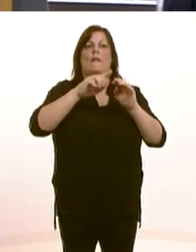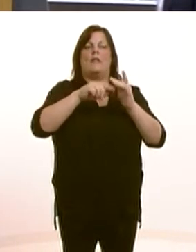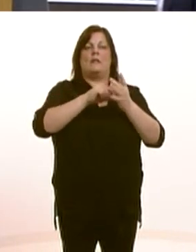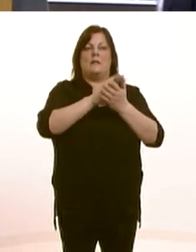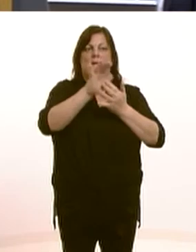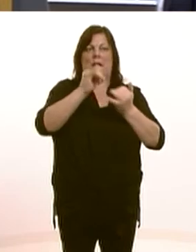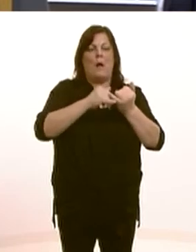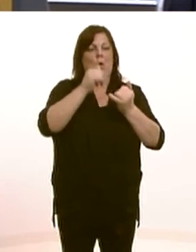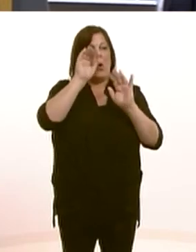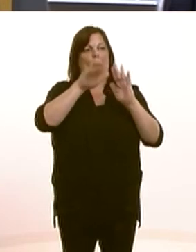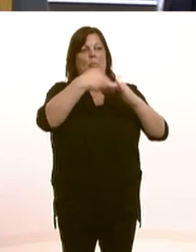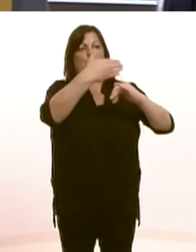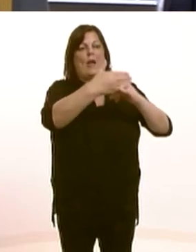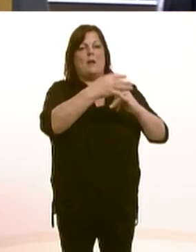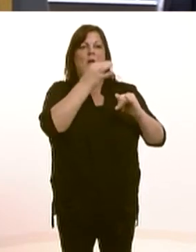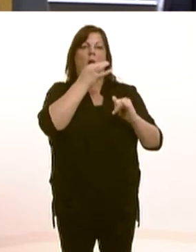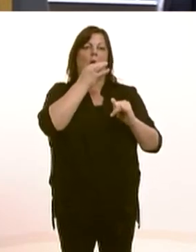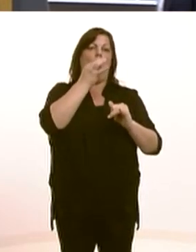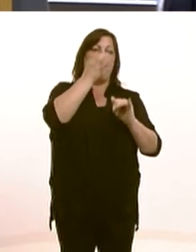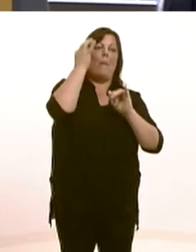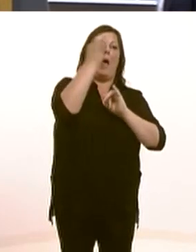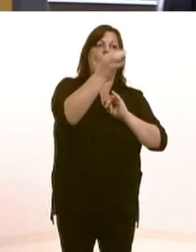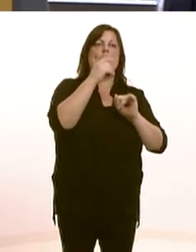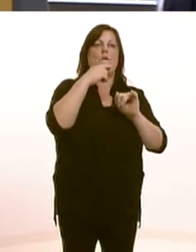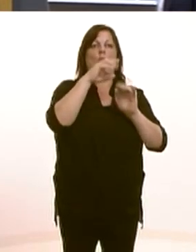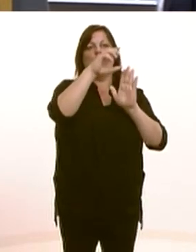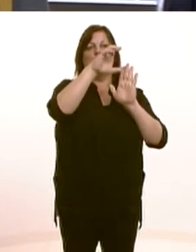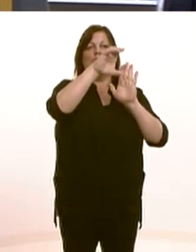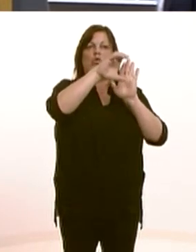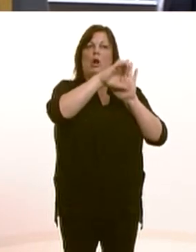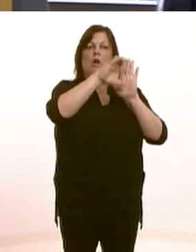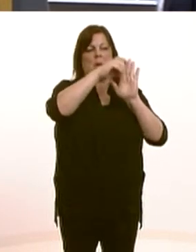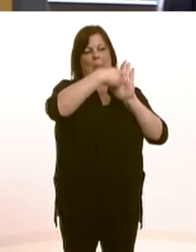for the charter mark for their school meals service, which is what we enjoy upstairs in